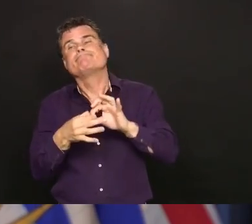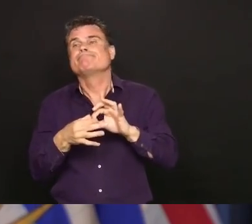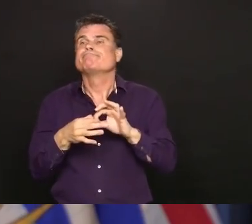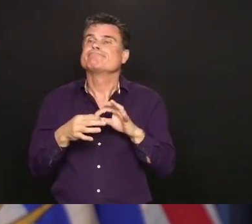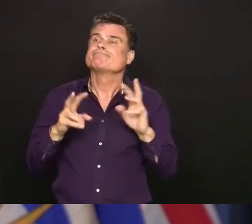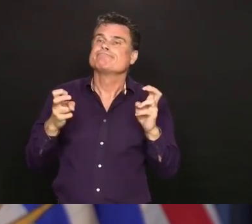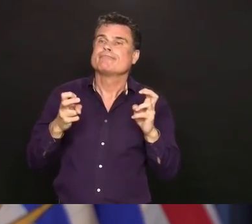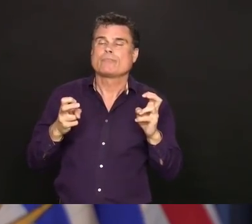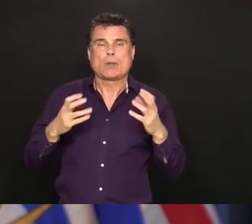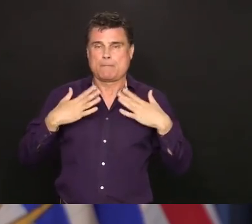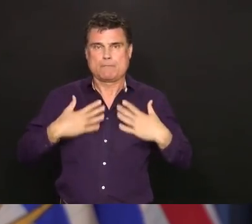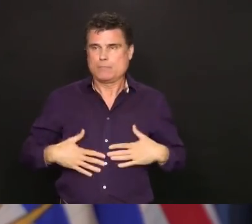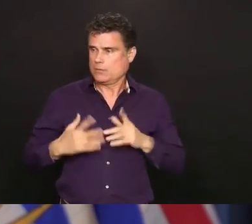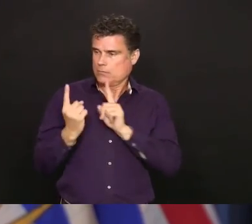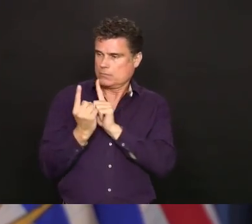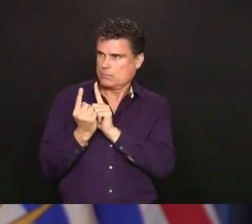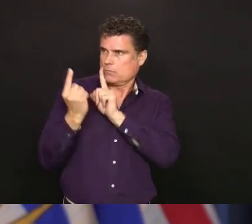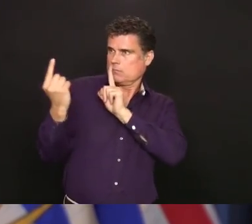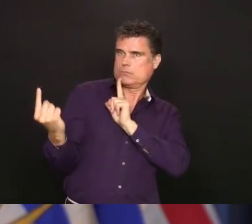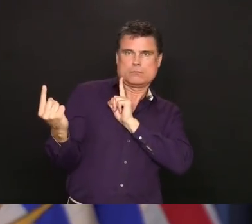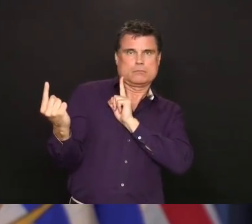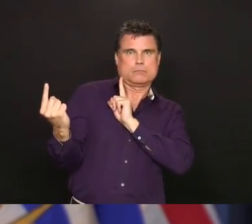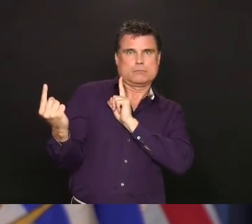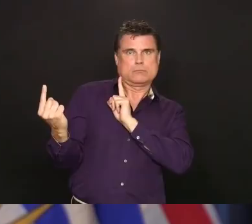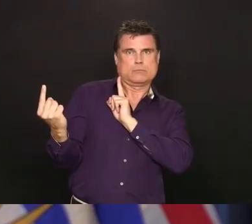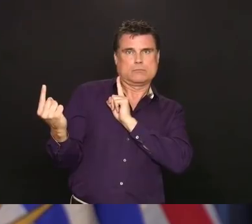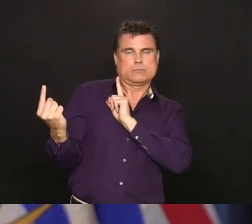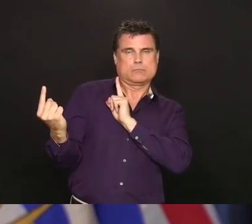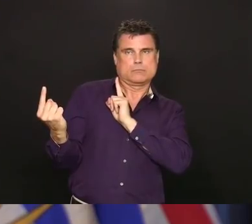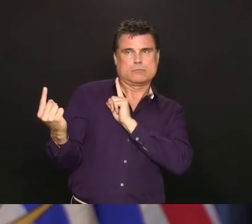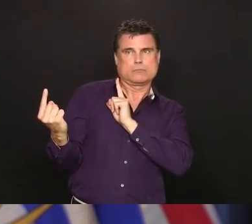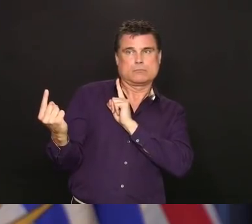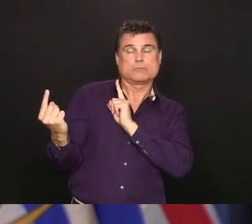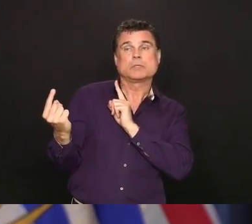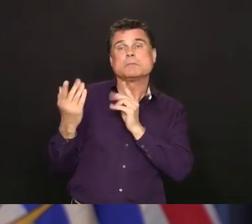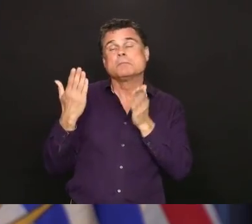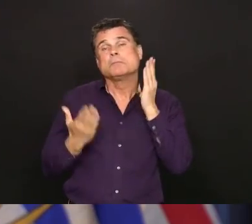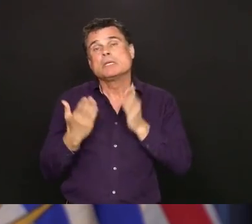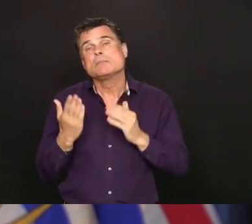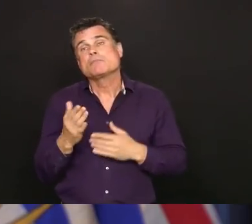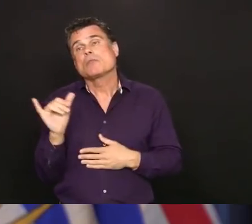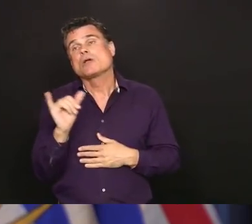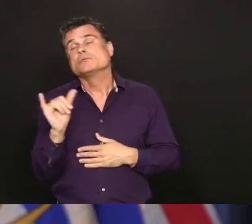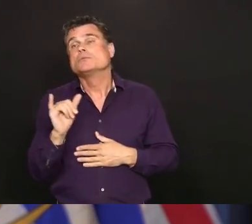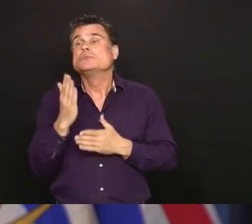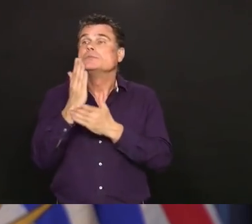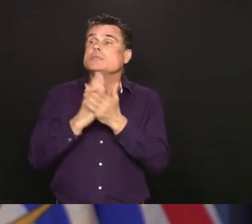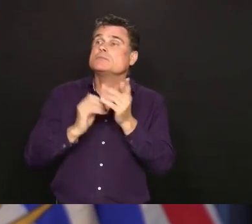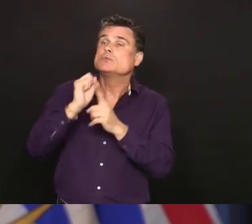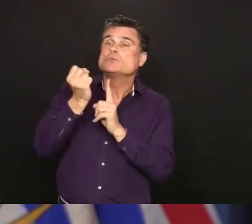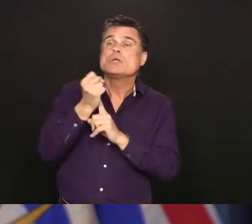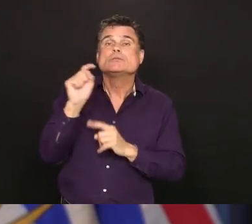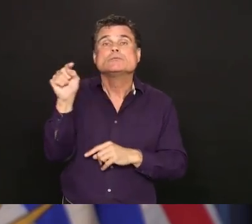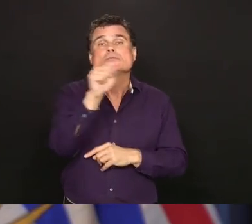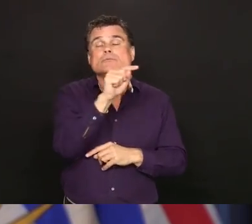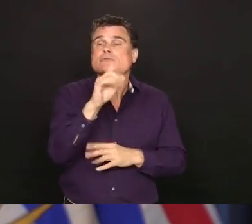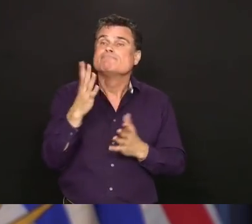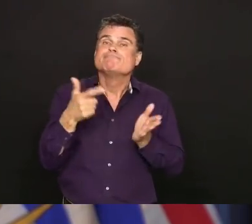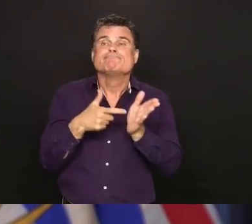that less risky and things like wearing of non-medical masks for certain situations may be helpful. Within those parameters of how we